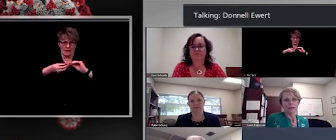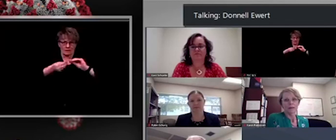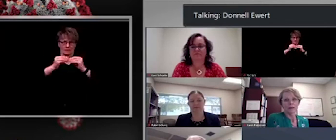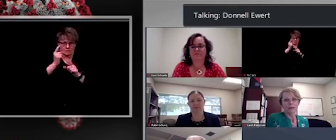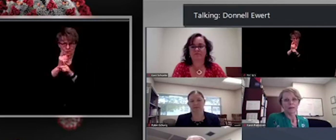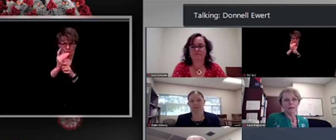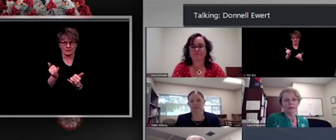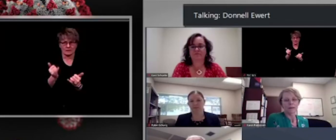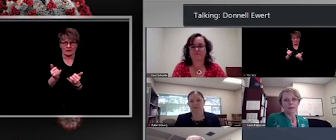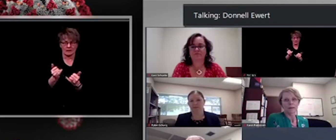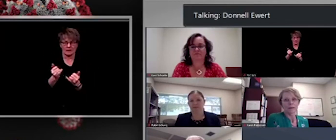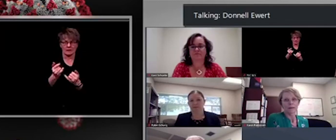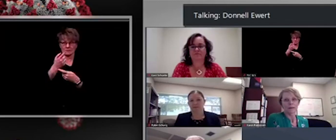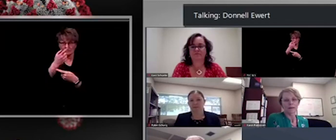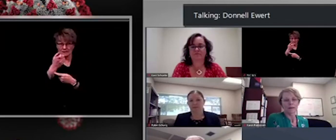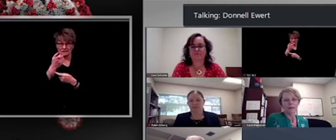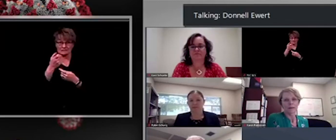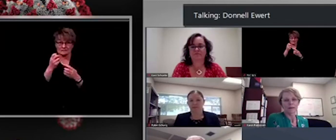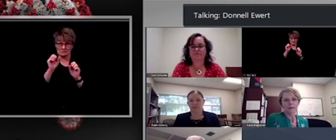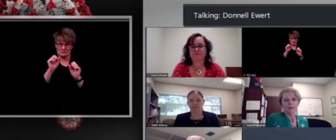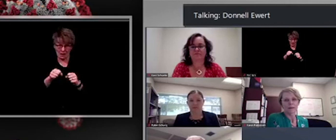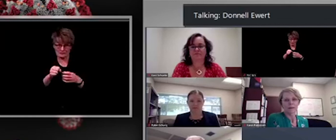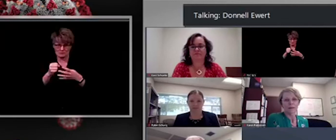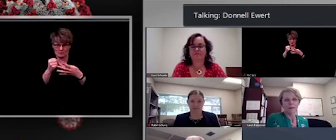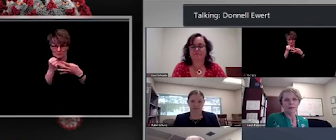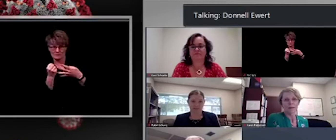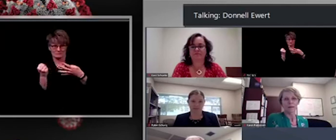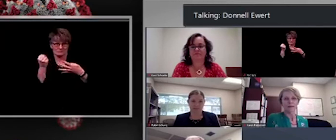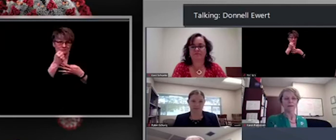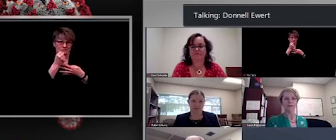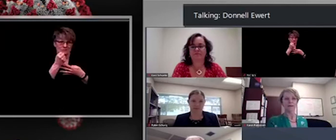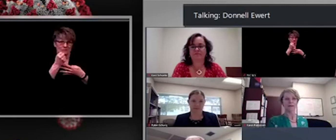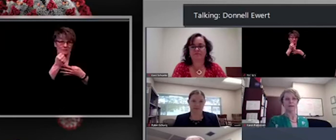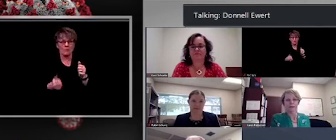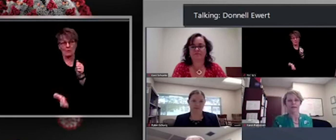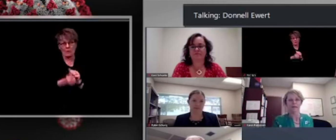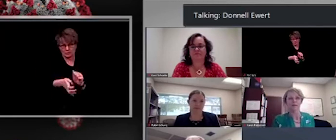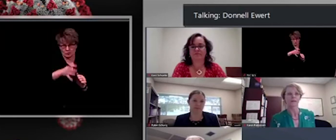or the most restrictive tier. We need to all do our part. We should be having less than